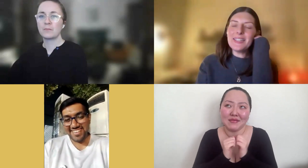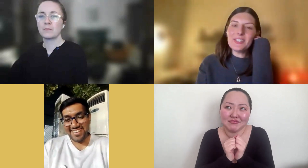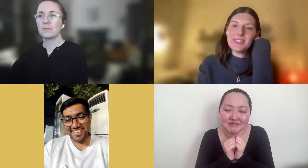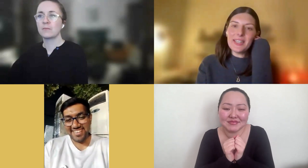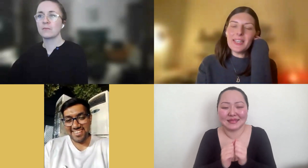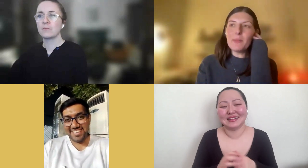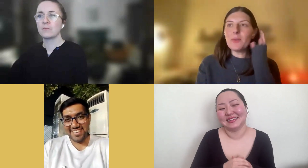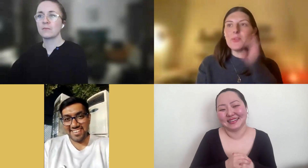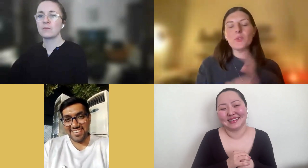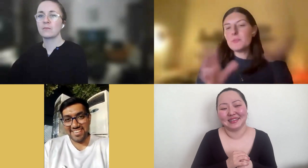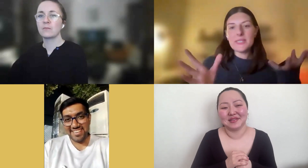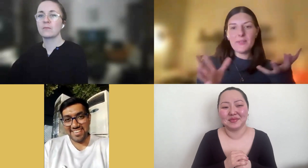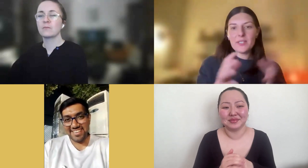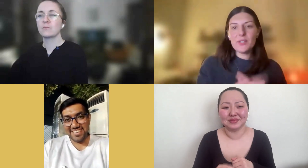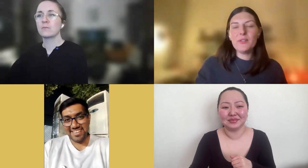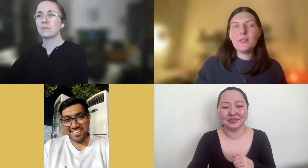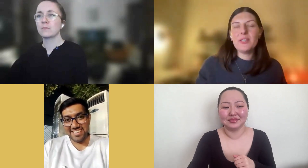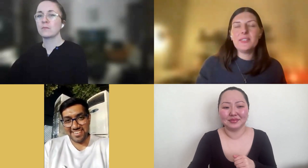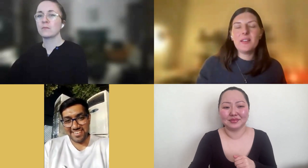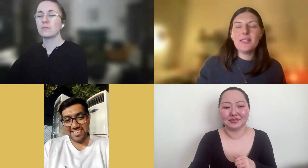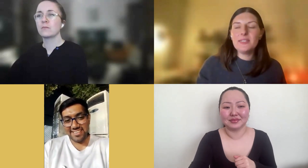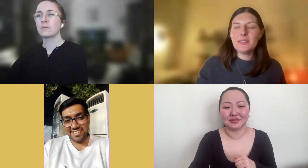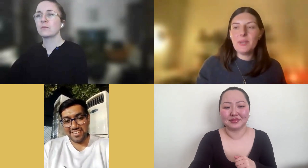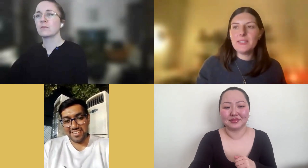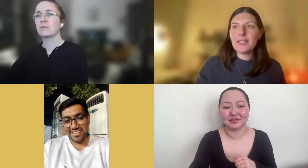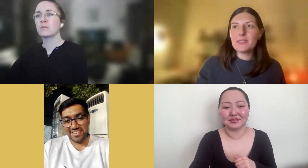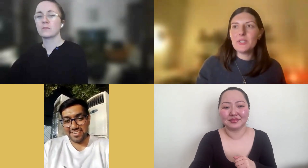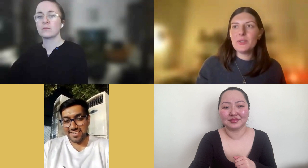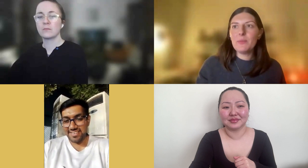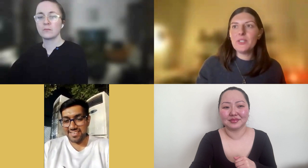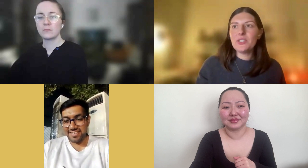Natalie, just thinking about, not specific to the Design & Disability exhibition,